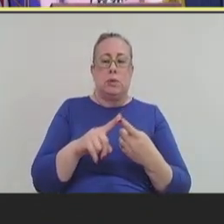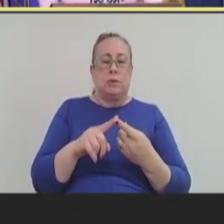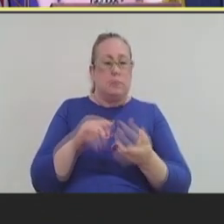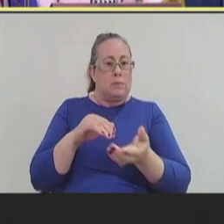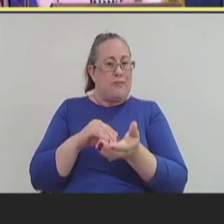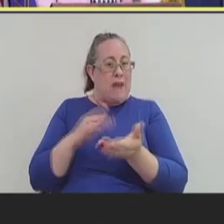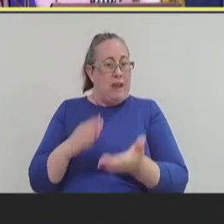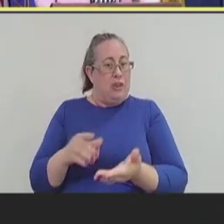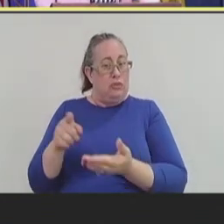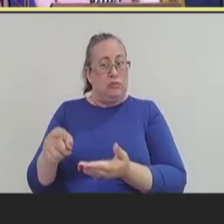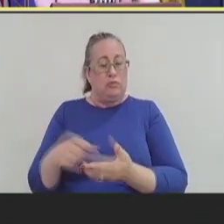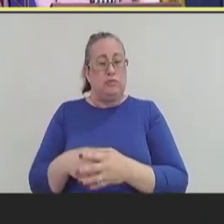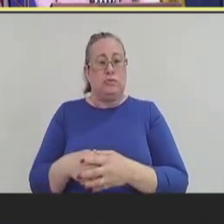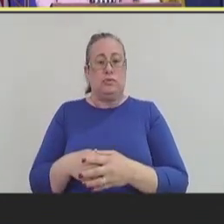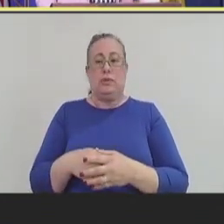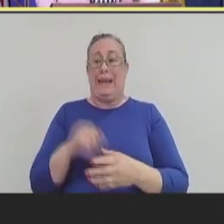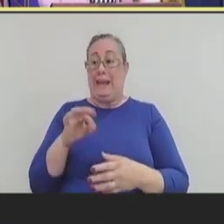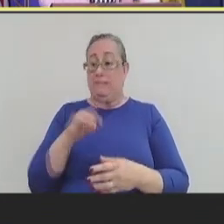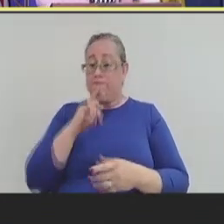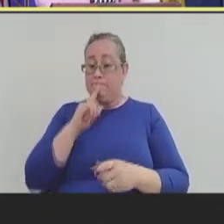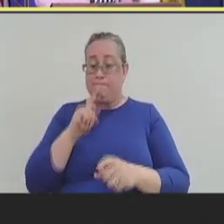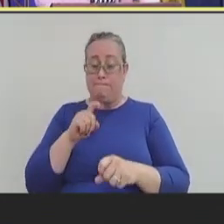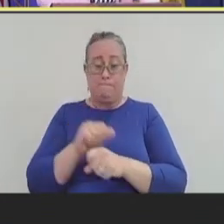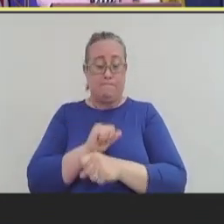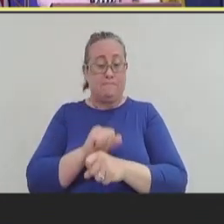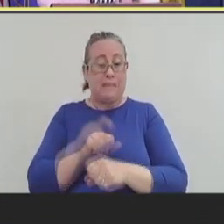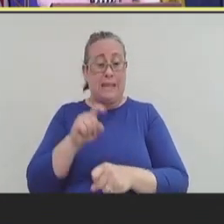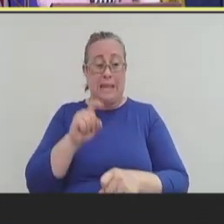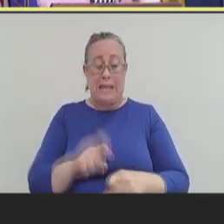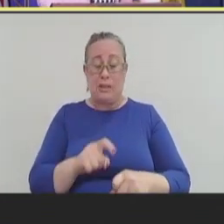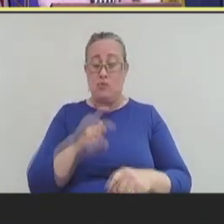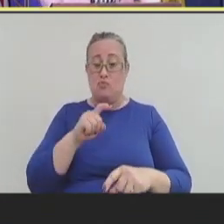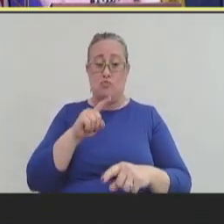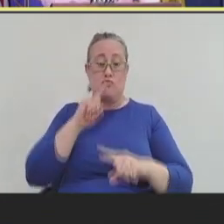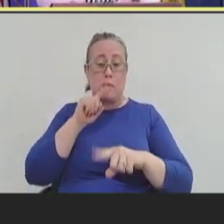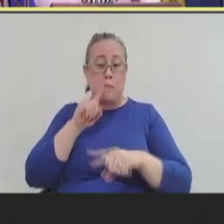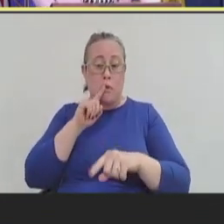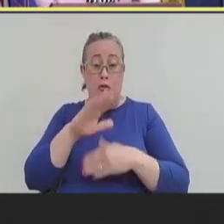I think there's really a need to require providers to report all vaccines. That is how you will know